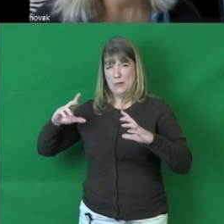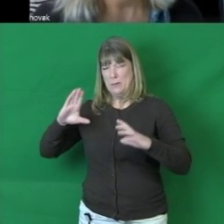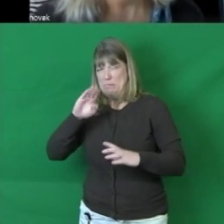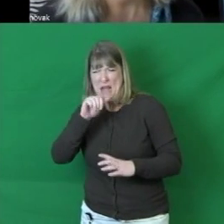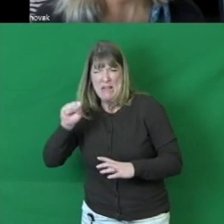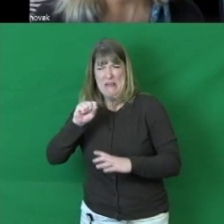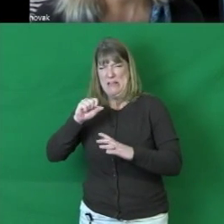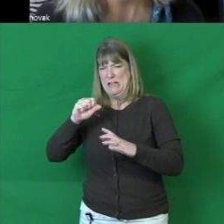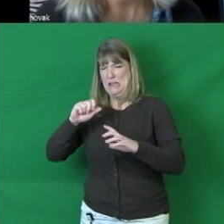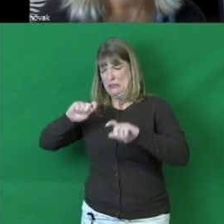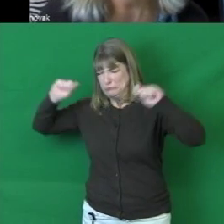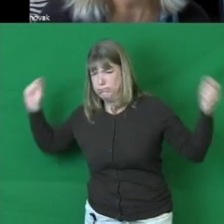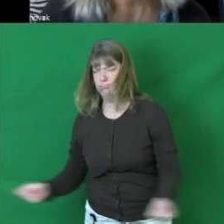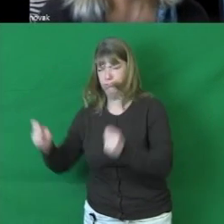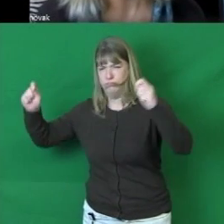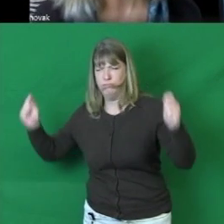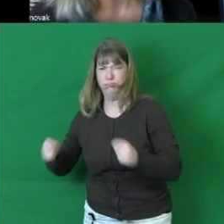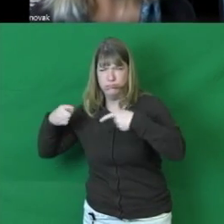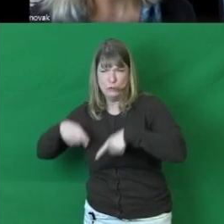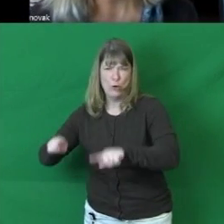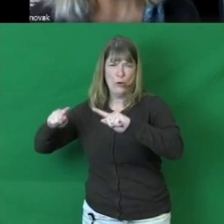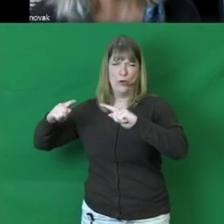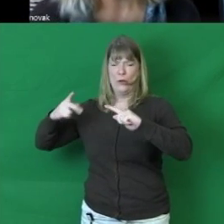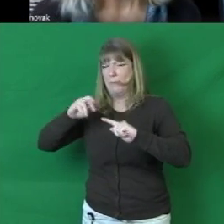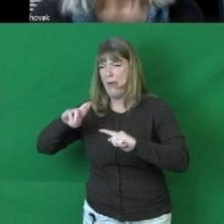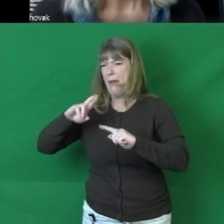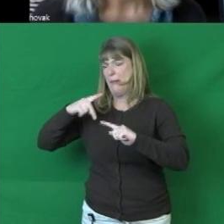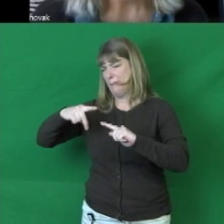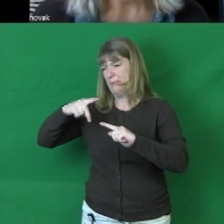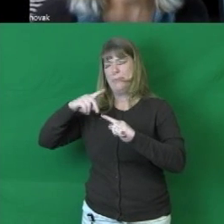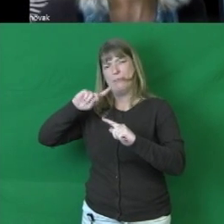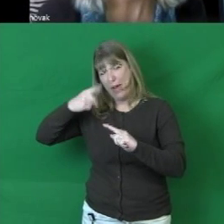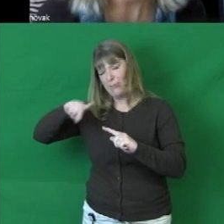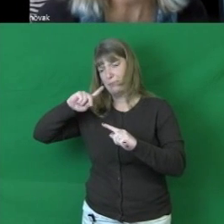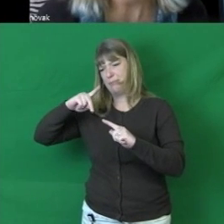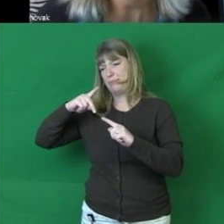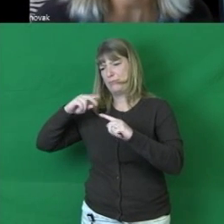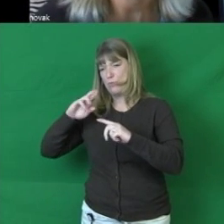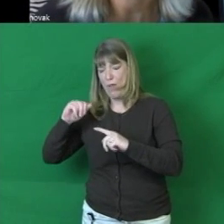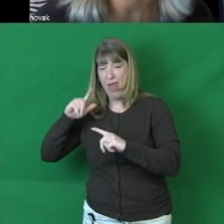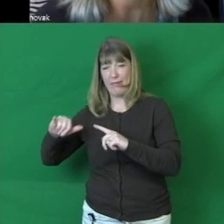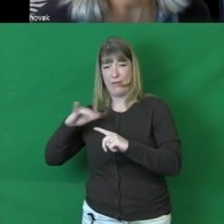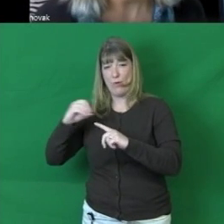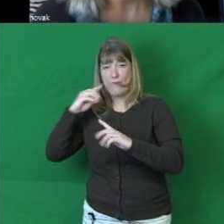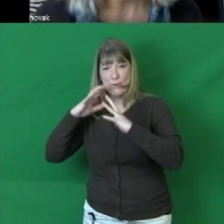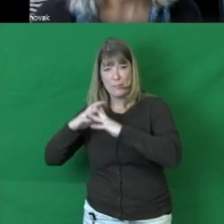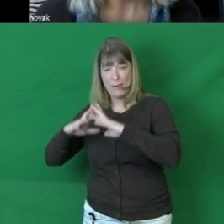drums at football games and at pep rallies. While that instrument is very reinforcing for the Deaf